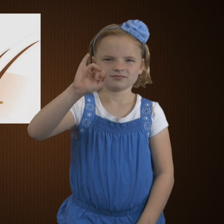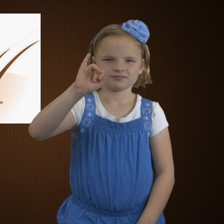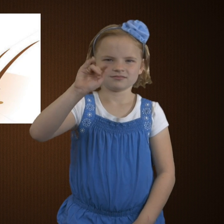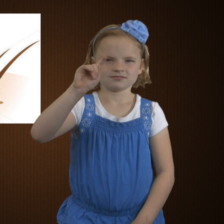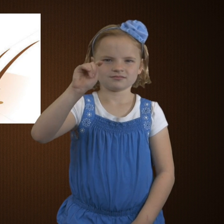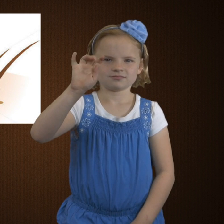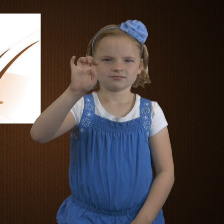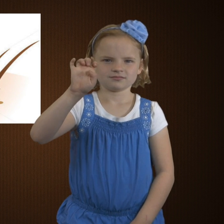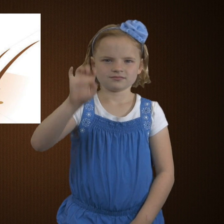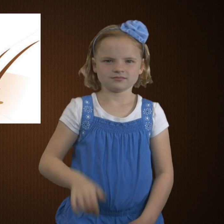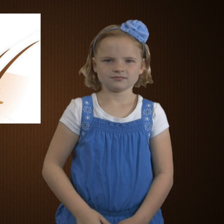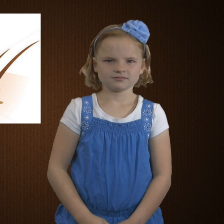Bite